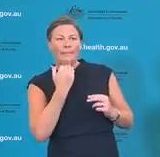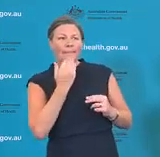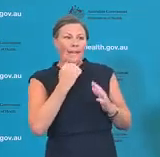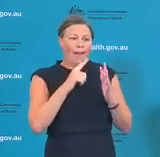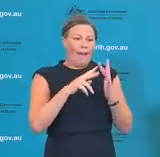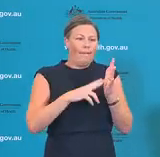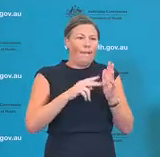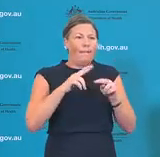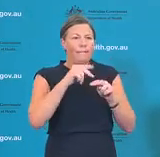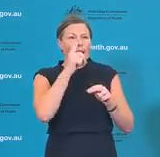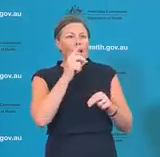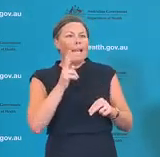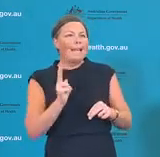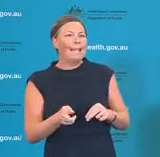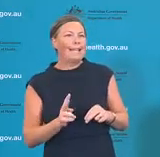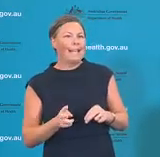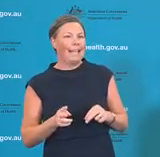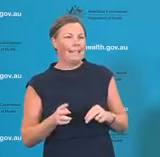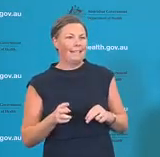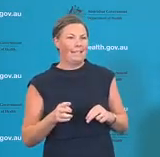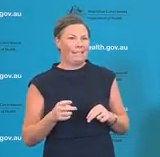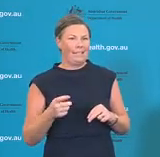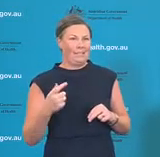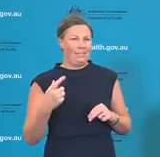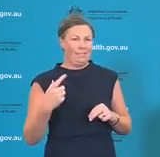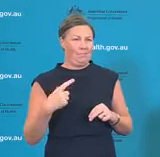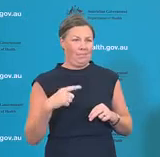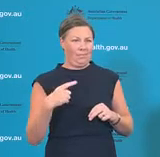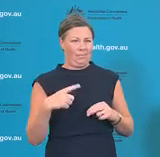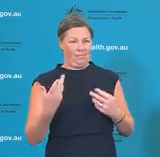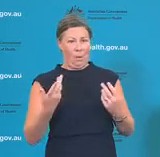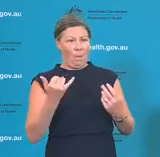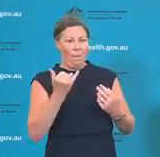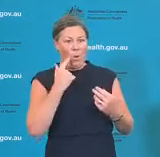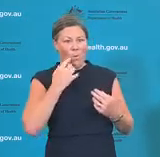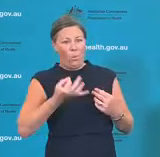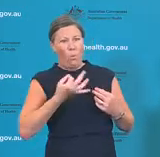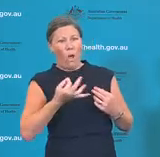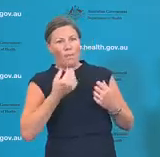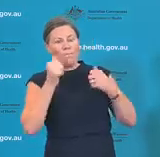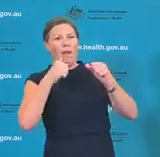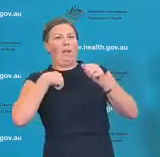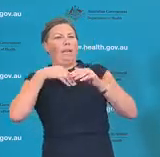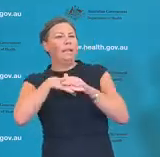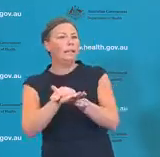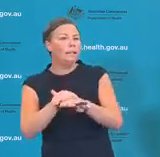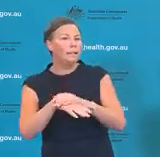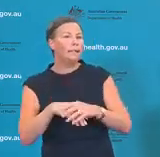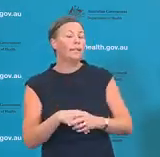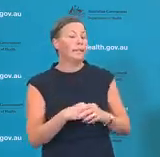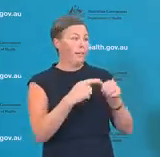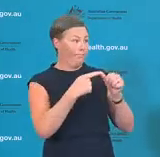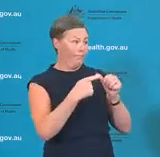people who are worried about the amount of time they have to get this treatment. So IVF is very much front of mind for us